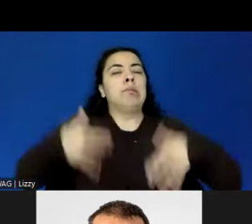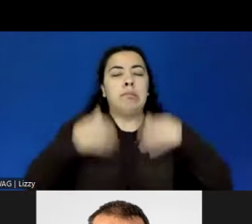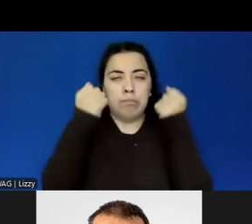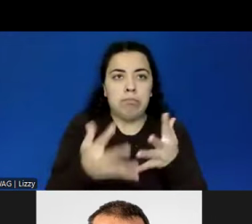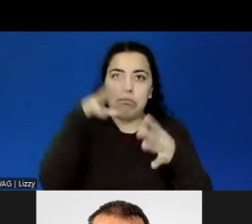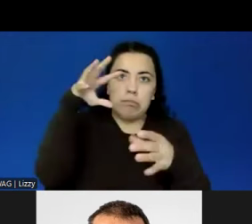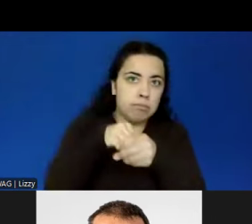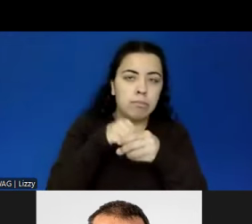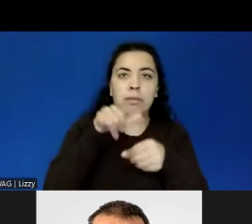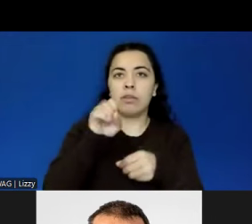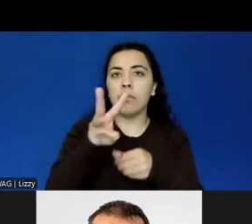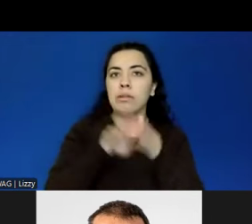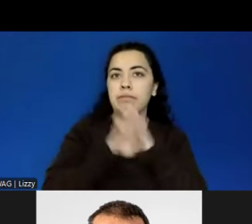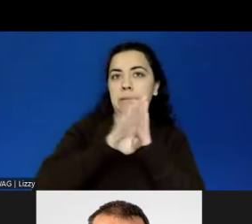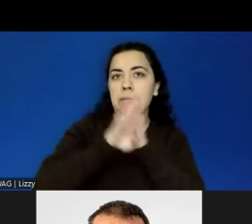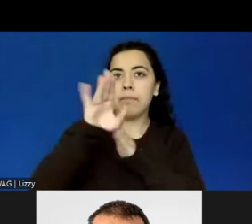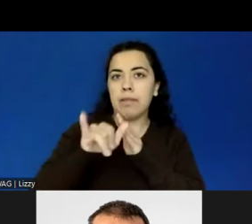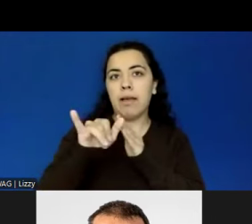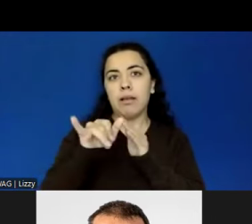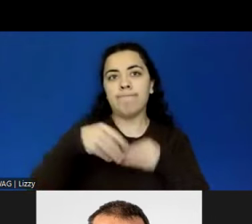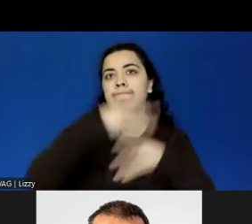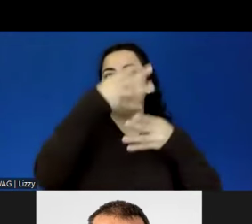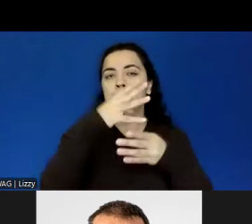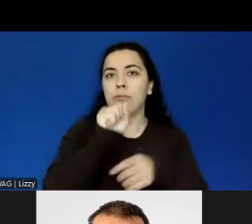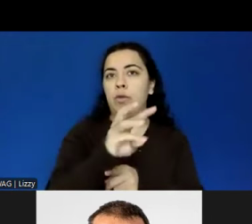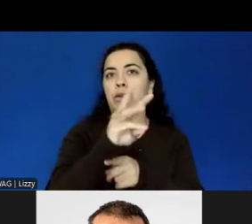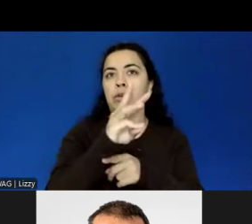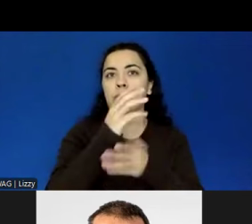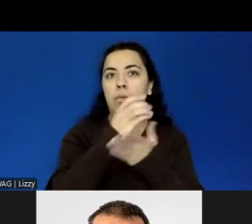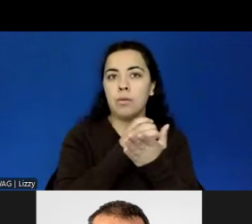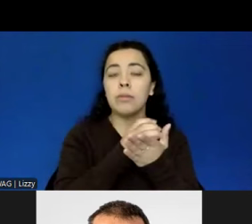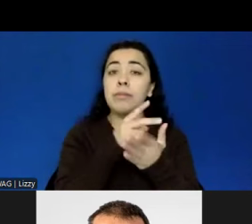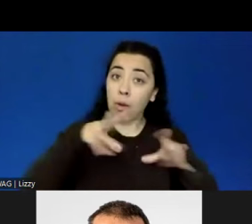software development lifecycle, of course. They are very often owning the plan for the projects